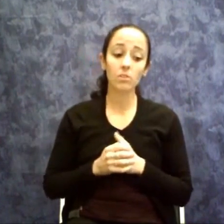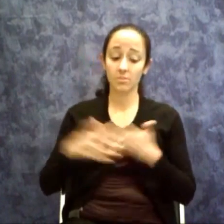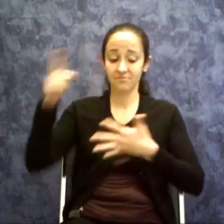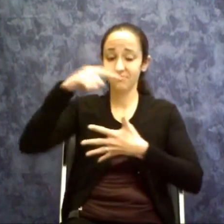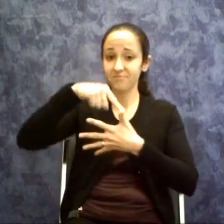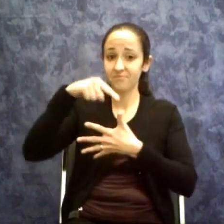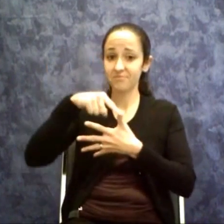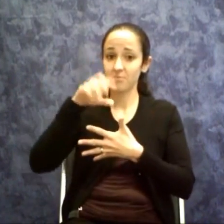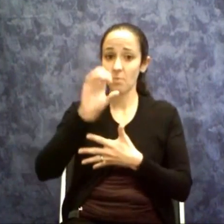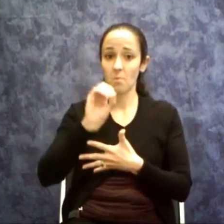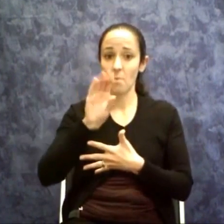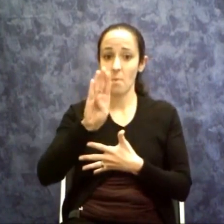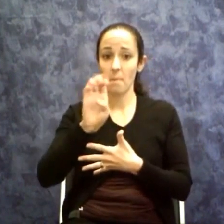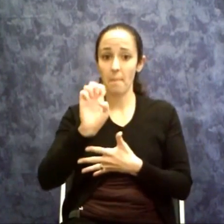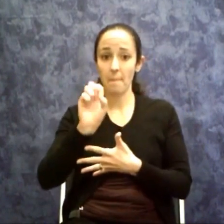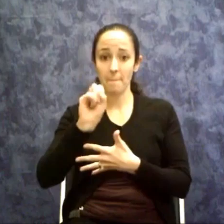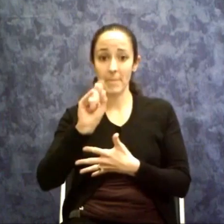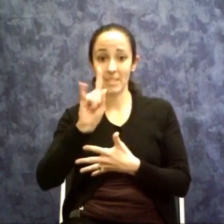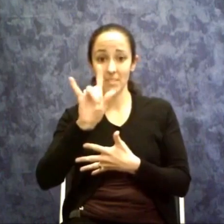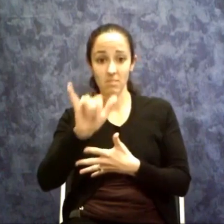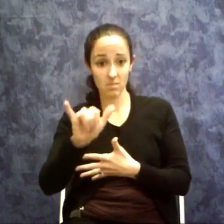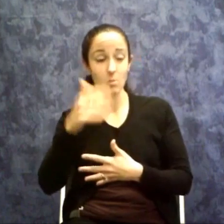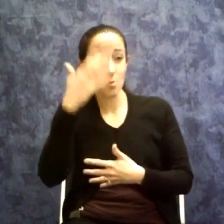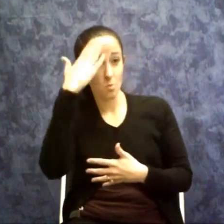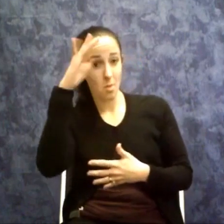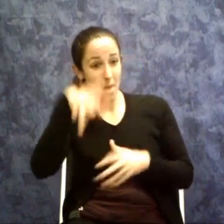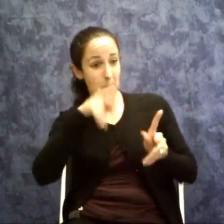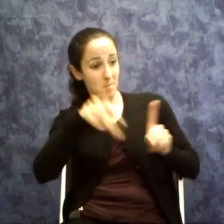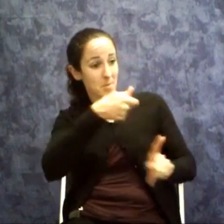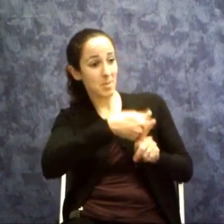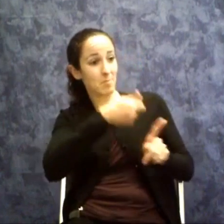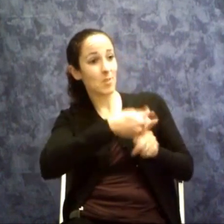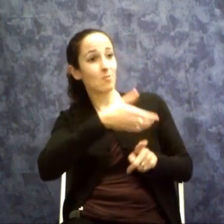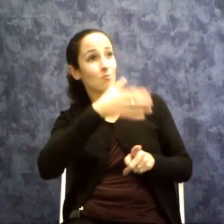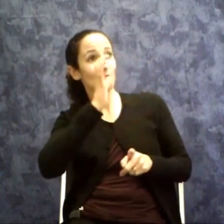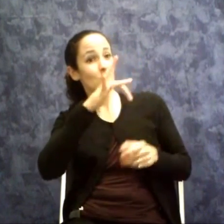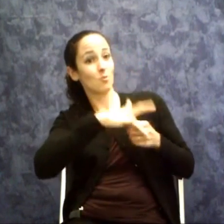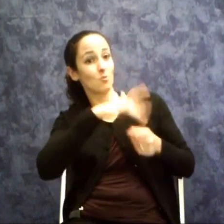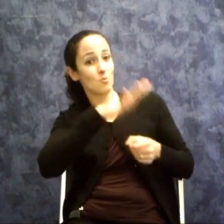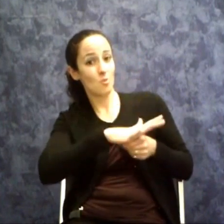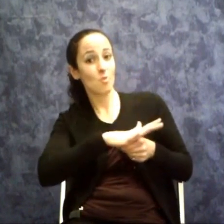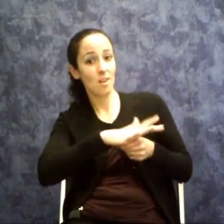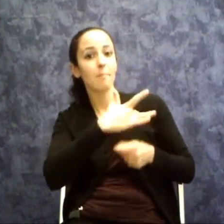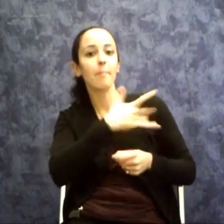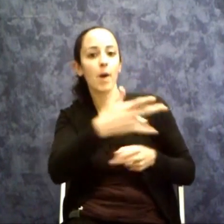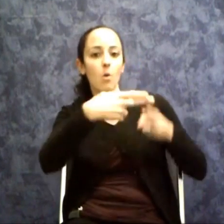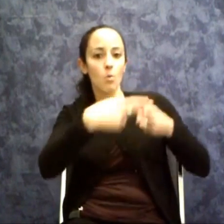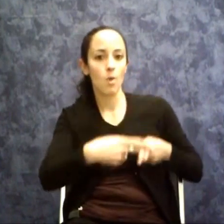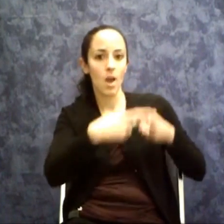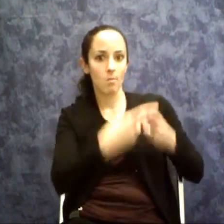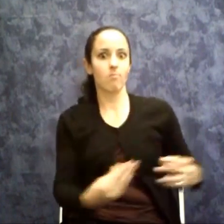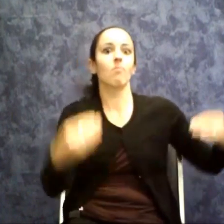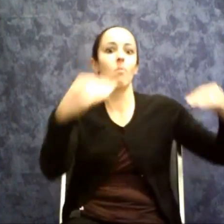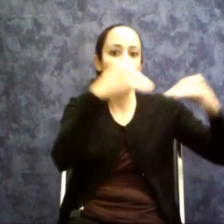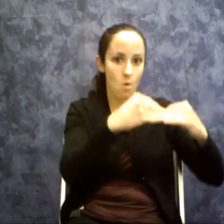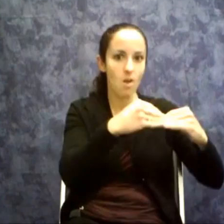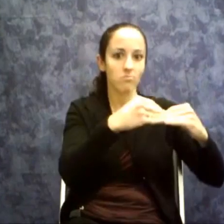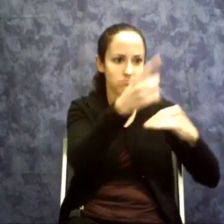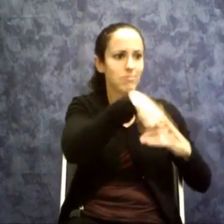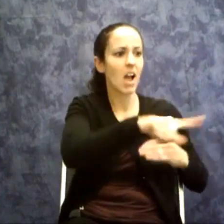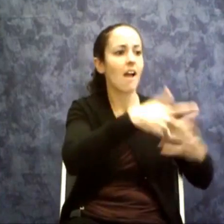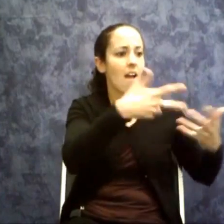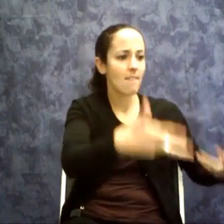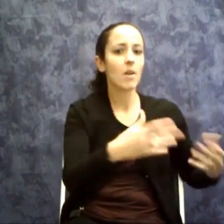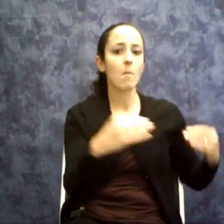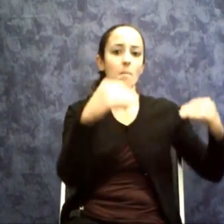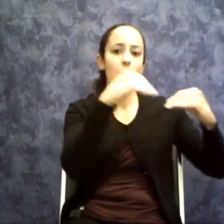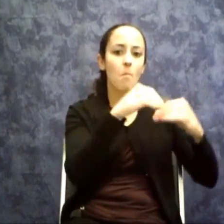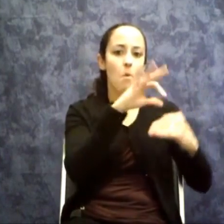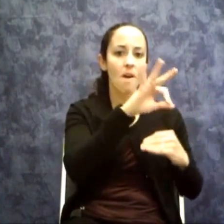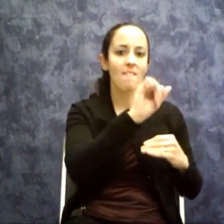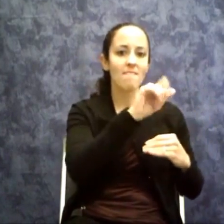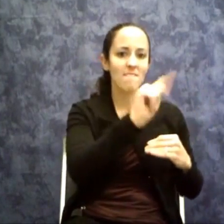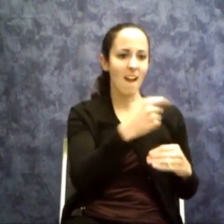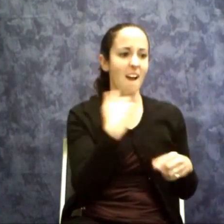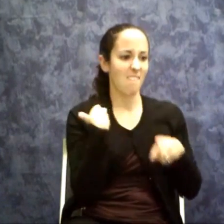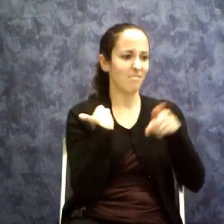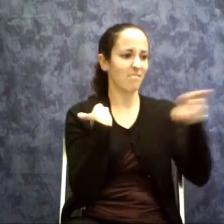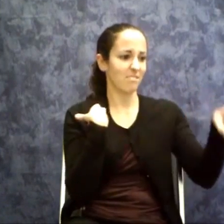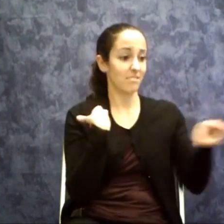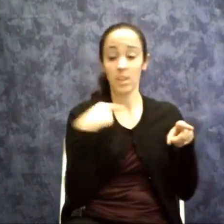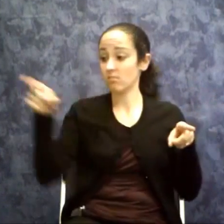Let’s start with obesity. Did you know that people who drink soda tend to weigh more and have more fat than people who don't drink soda?